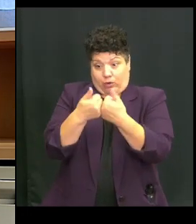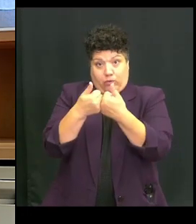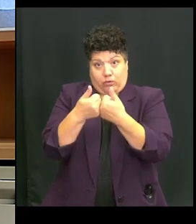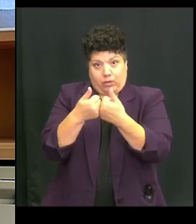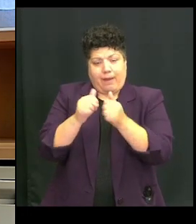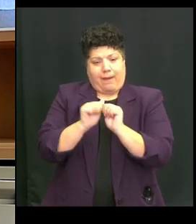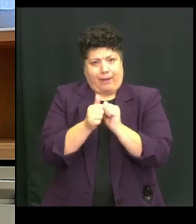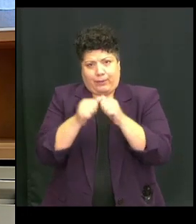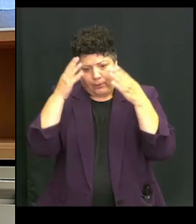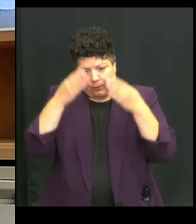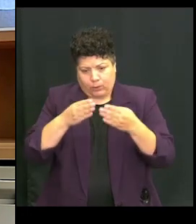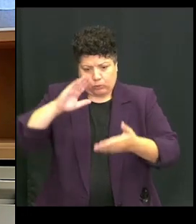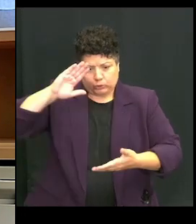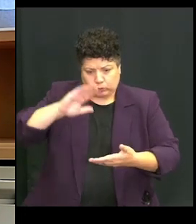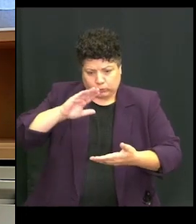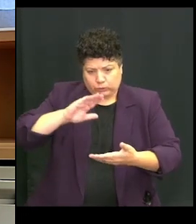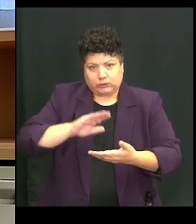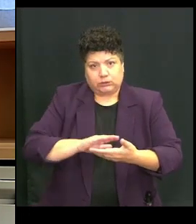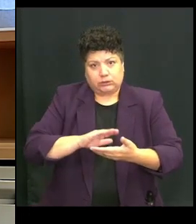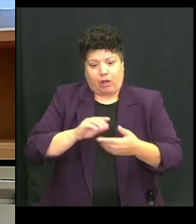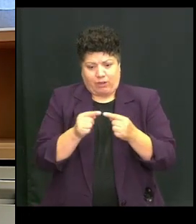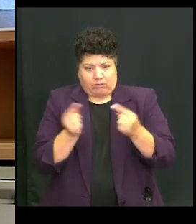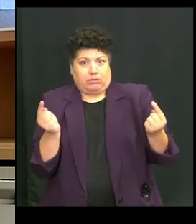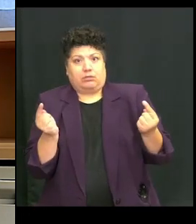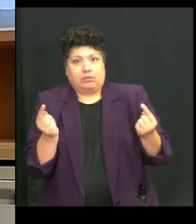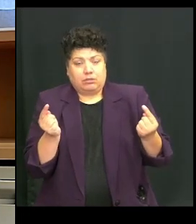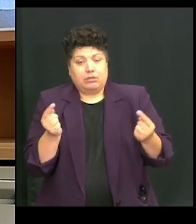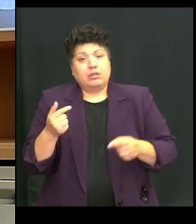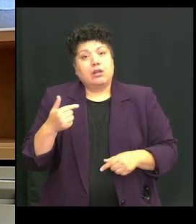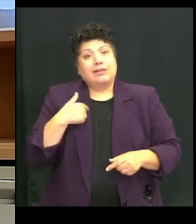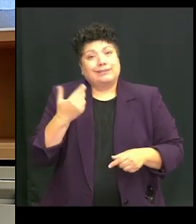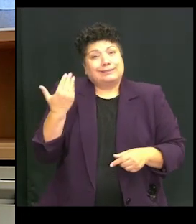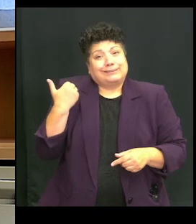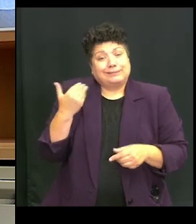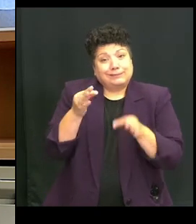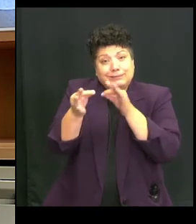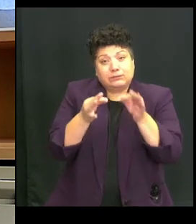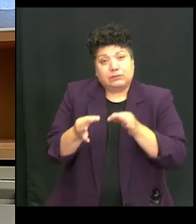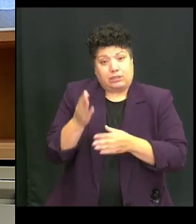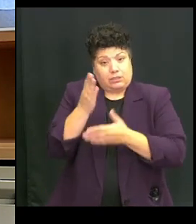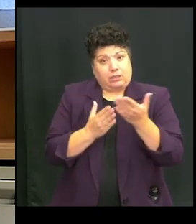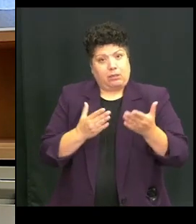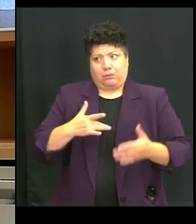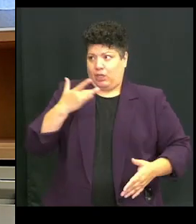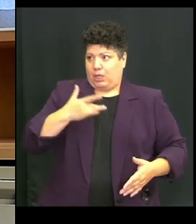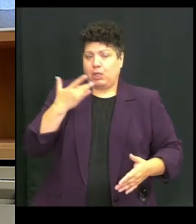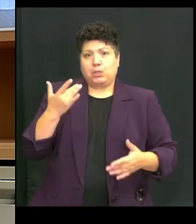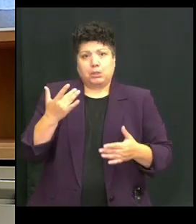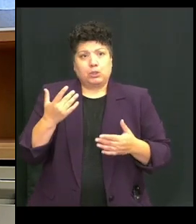For one, as I talked about earlier, people do think we're more polarized than we really are.